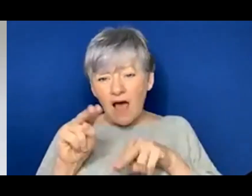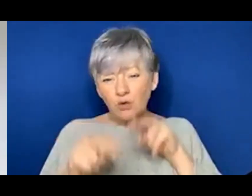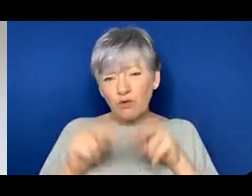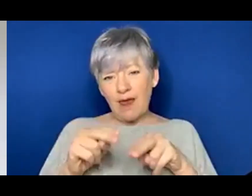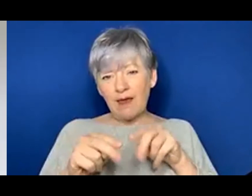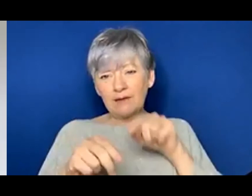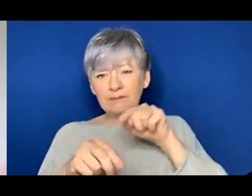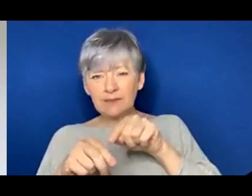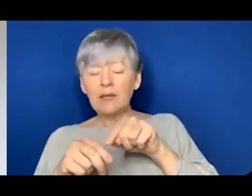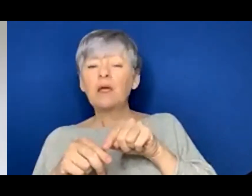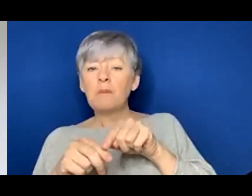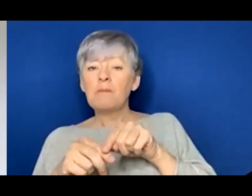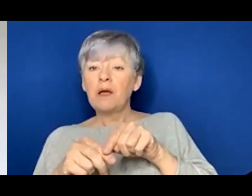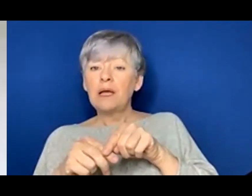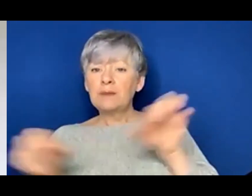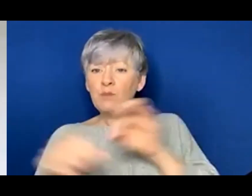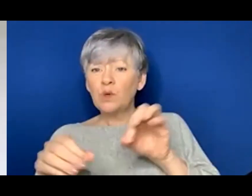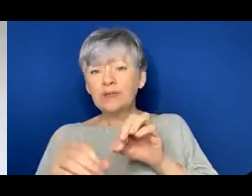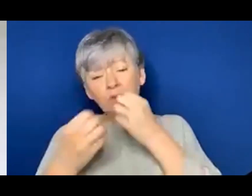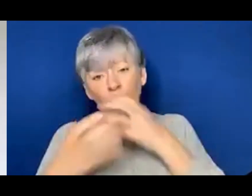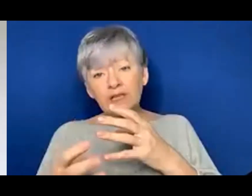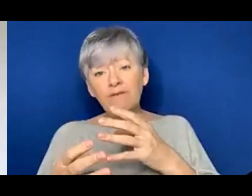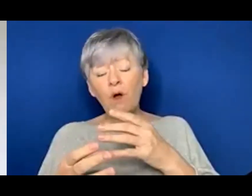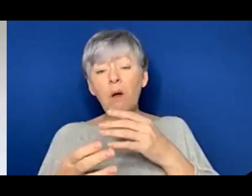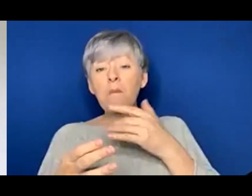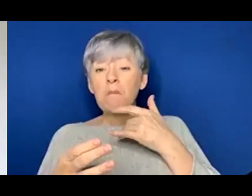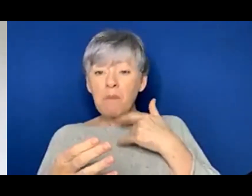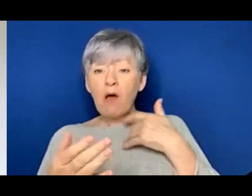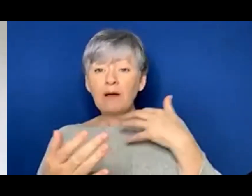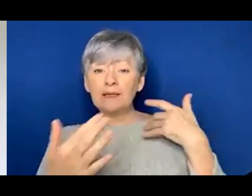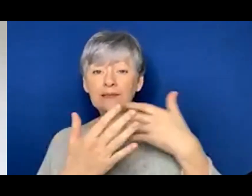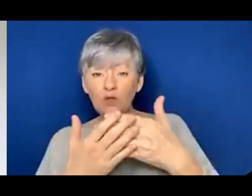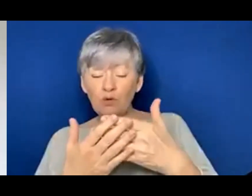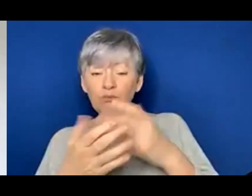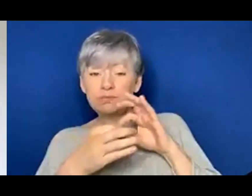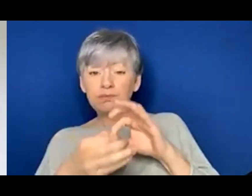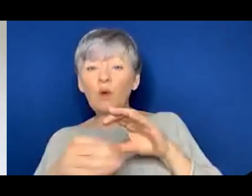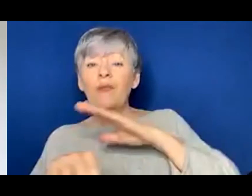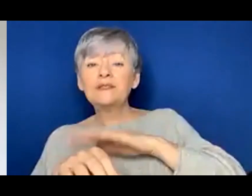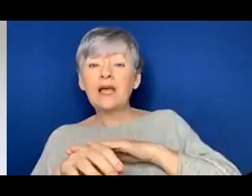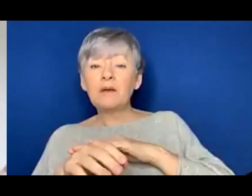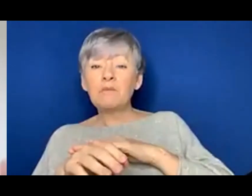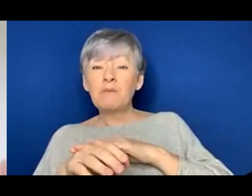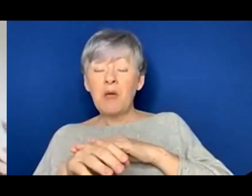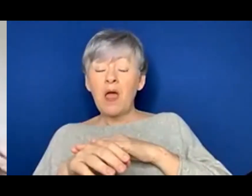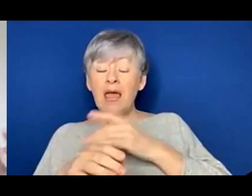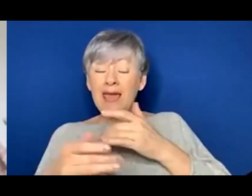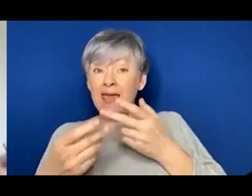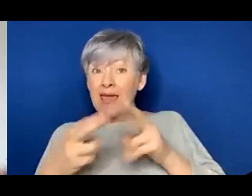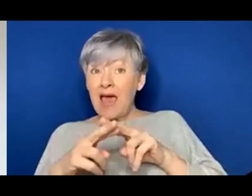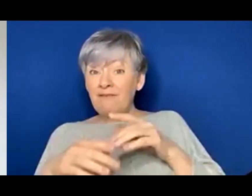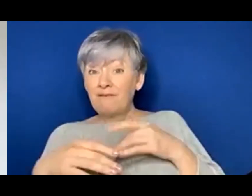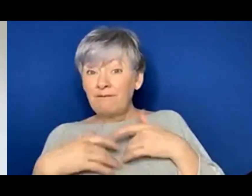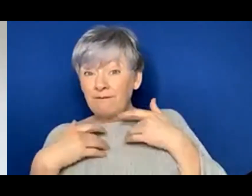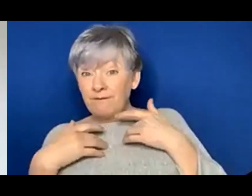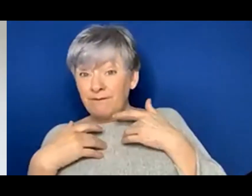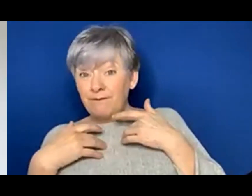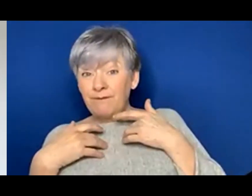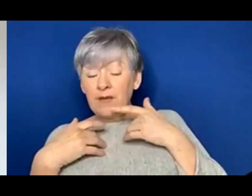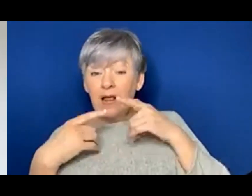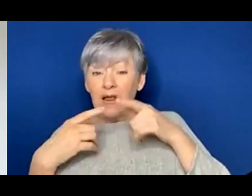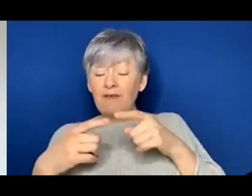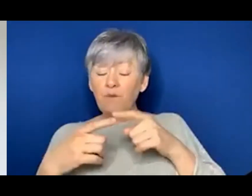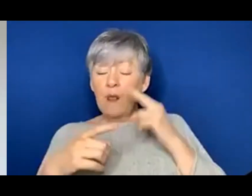stood the test of time. If we tried to look at how autistic it is, we might re-evaluate